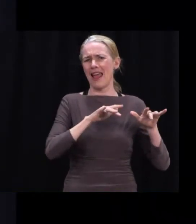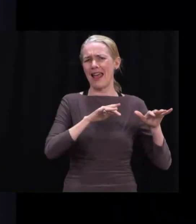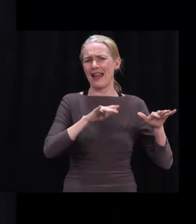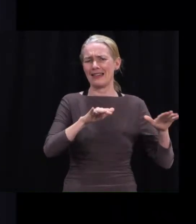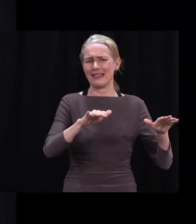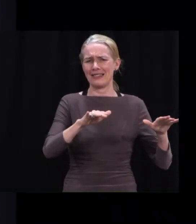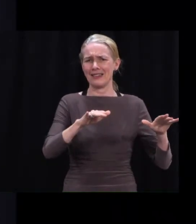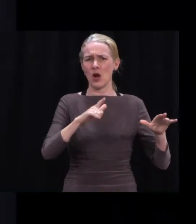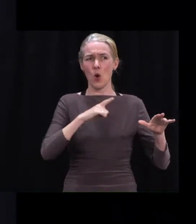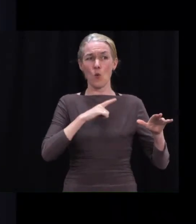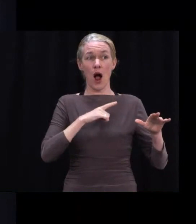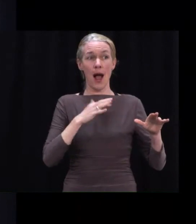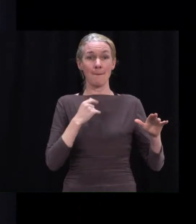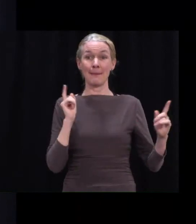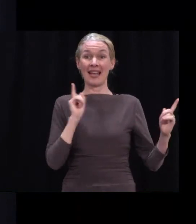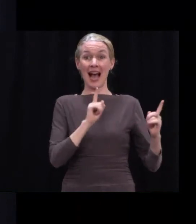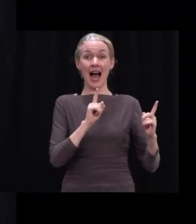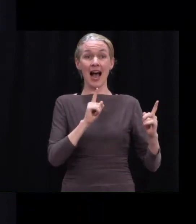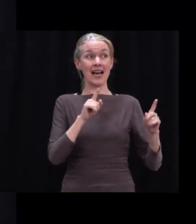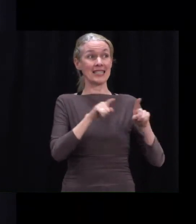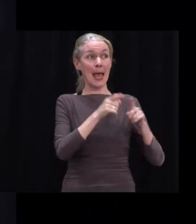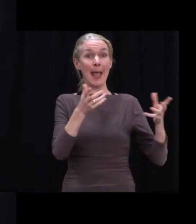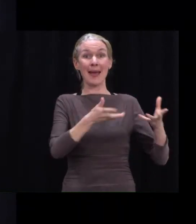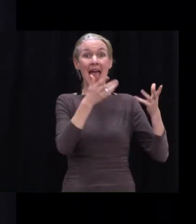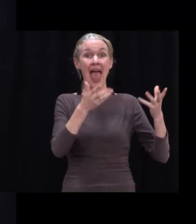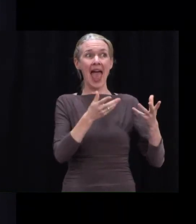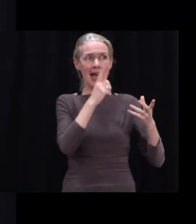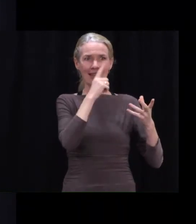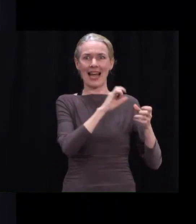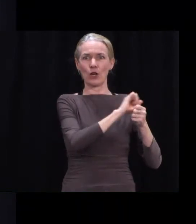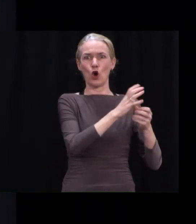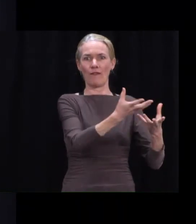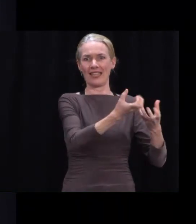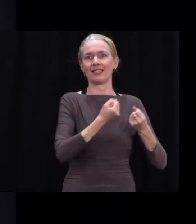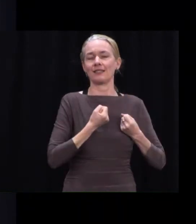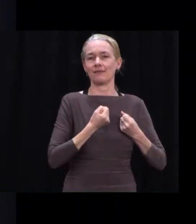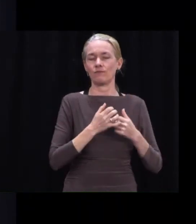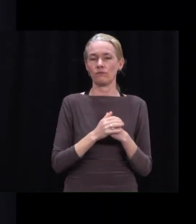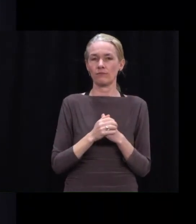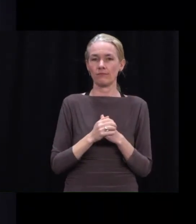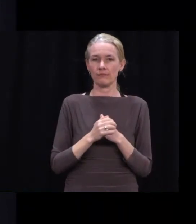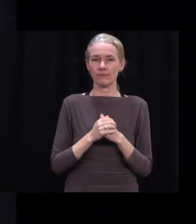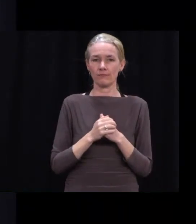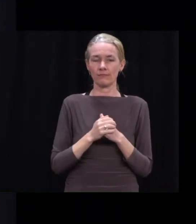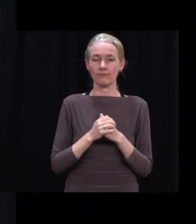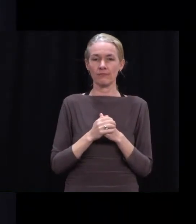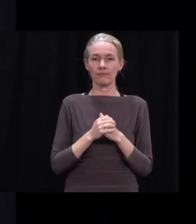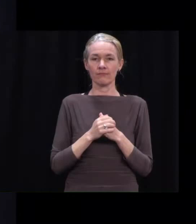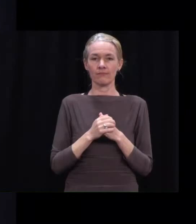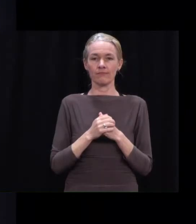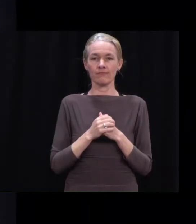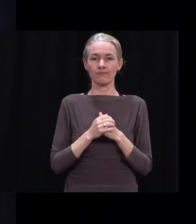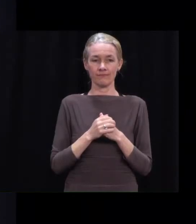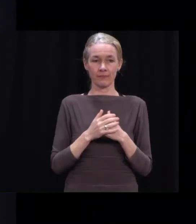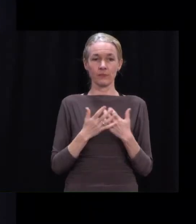required to a mask. The latest science tells us that Delta spreads very easily and this is a tool that does make a